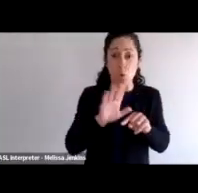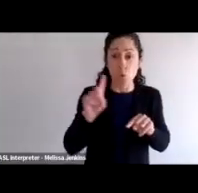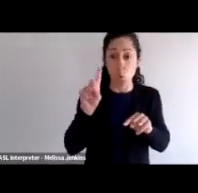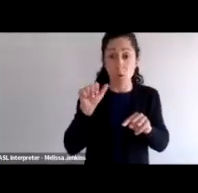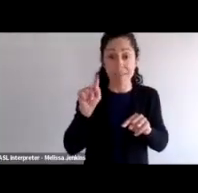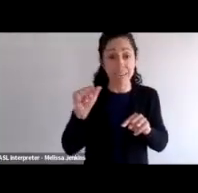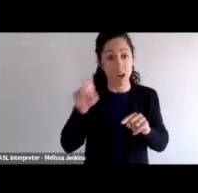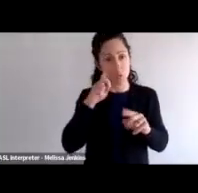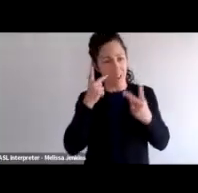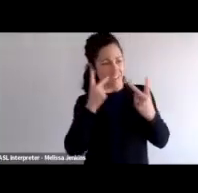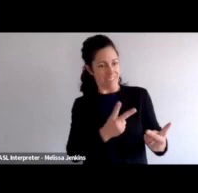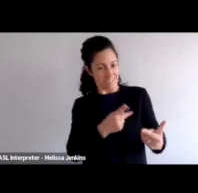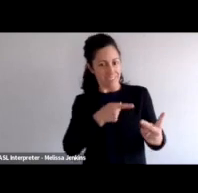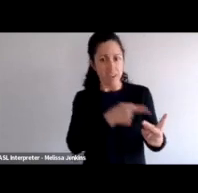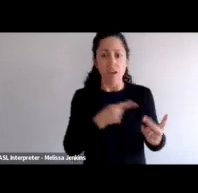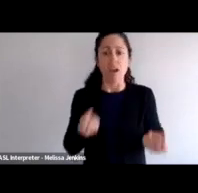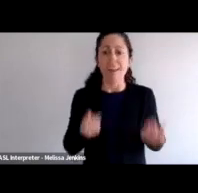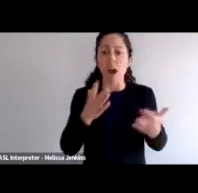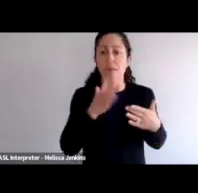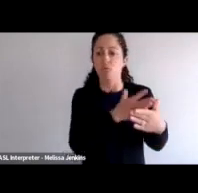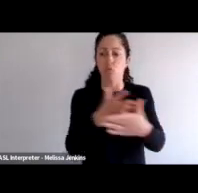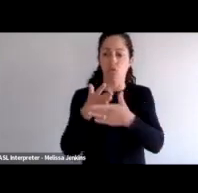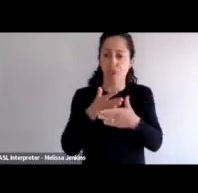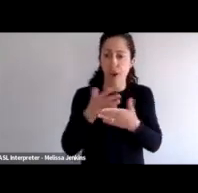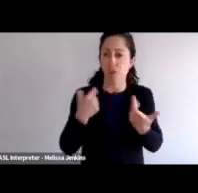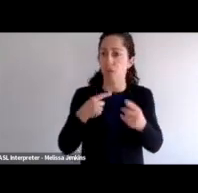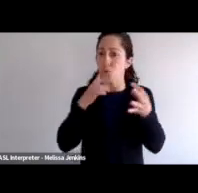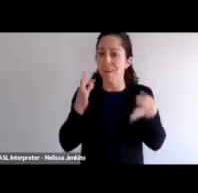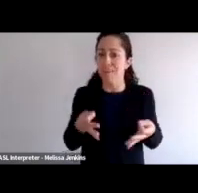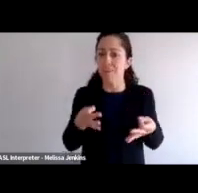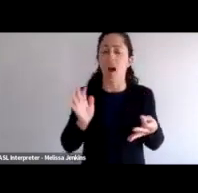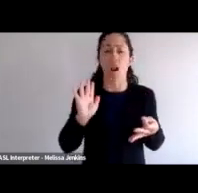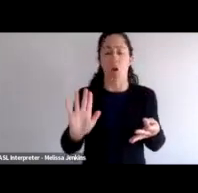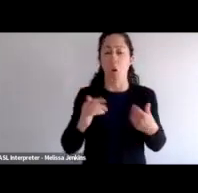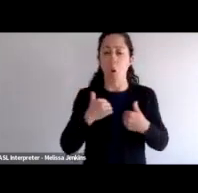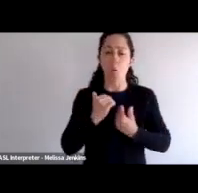want to share your data broadly or if you want to put limitations on that.